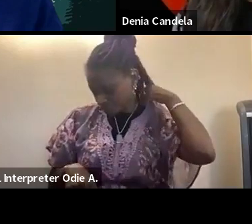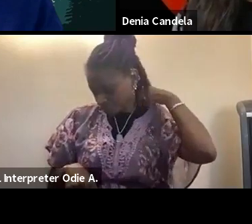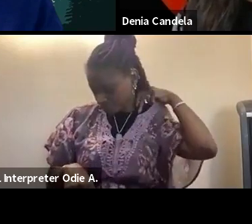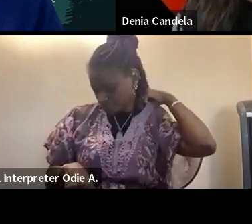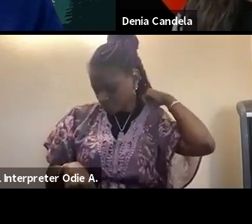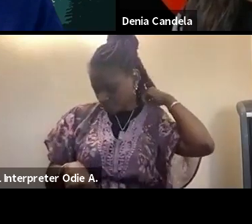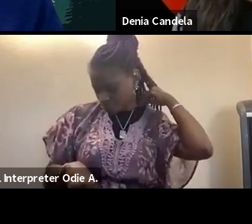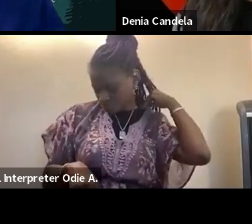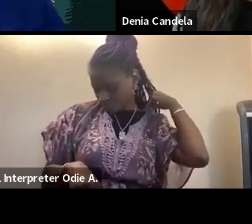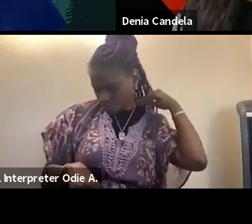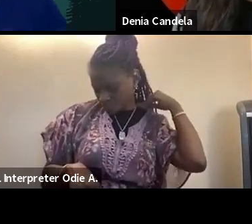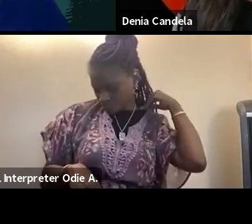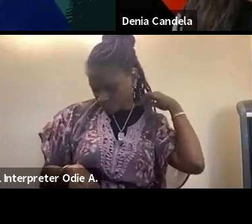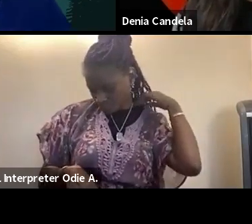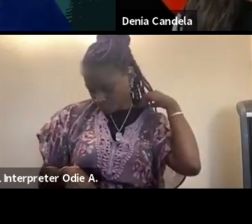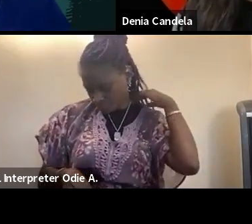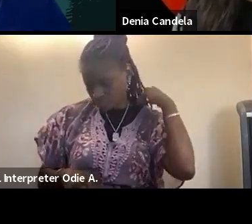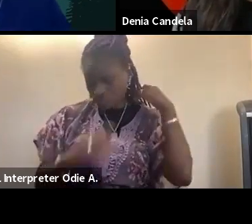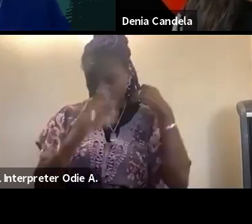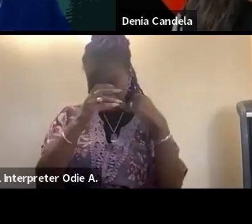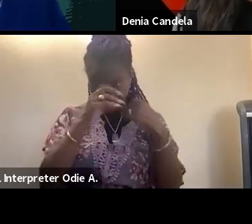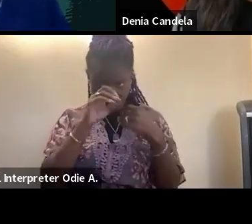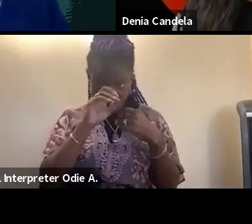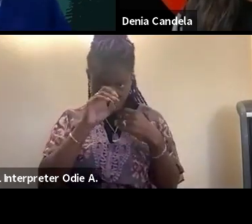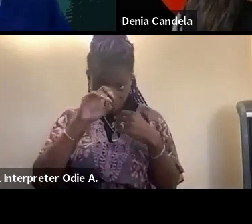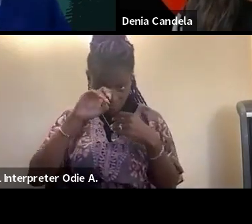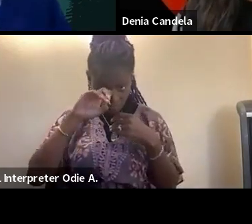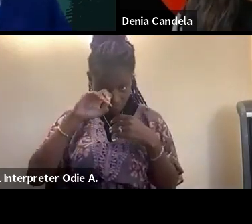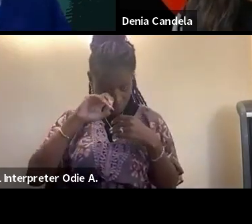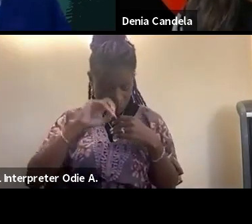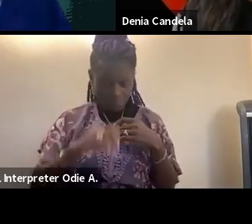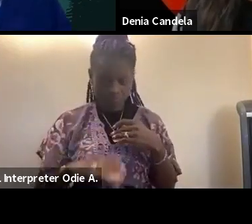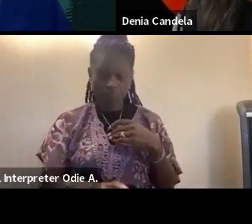So that's again, through our Youth Promotion Internship program.